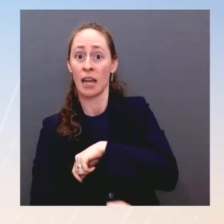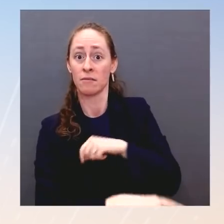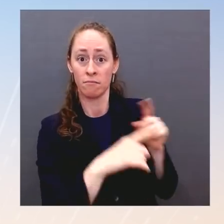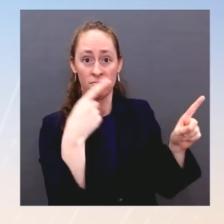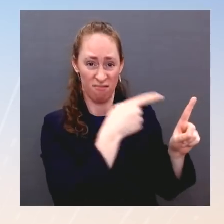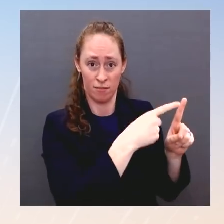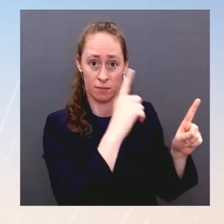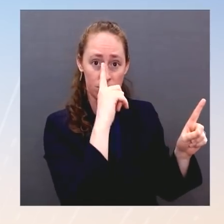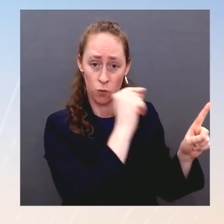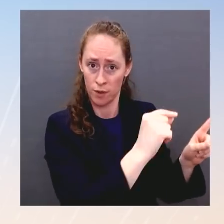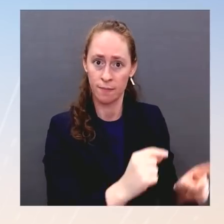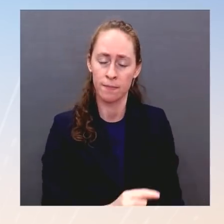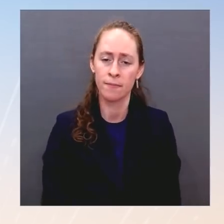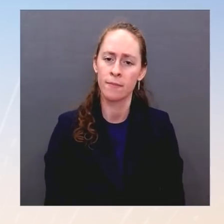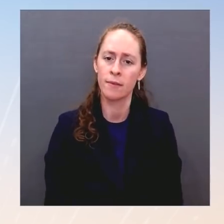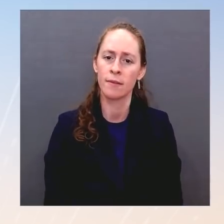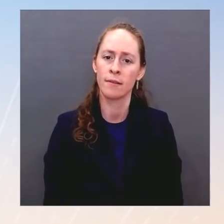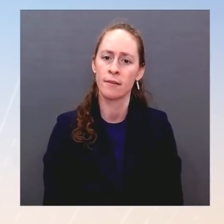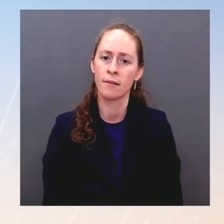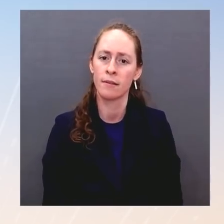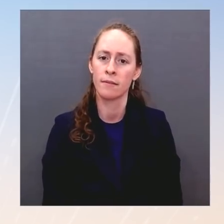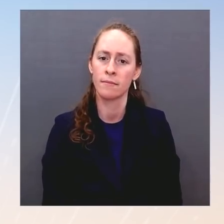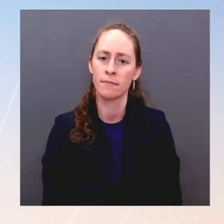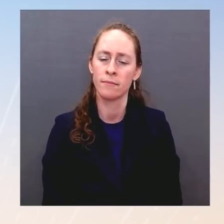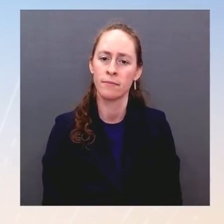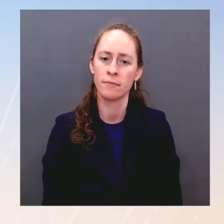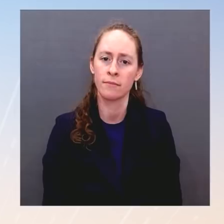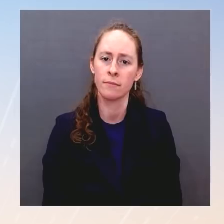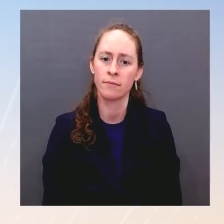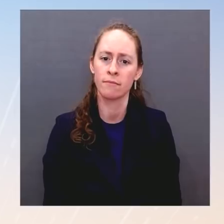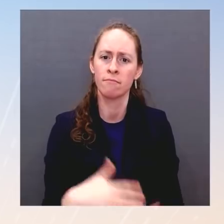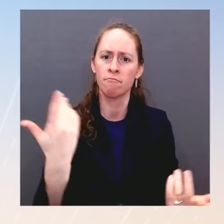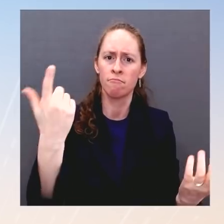meant to show unity, meant to show that Putin is a pariah?